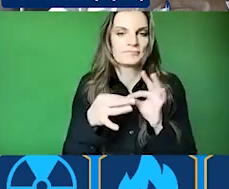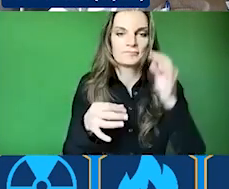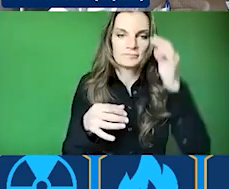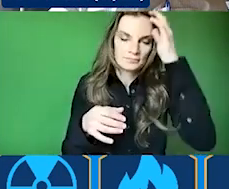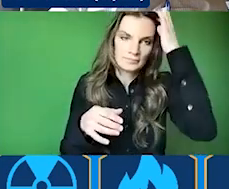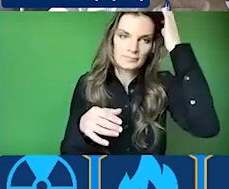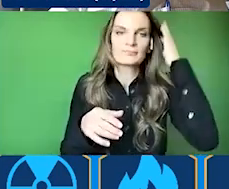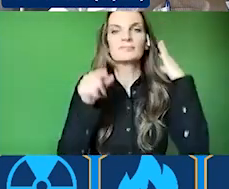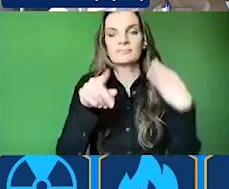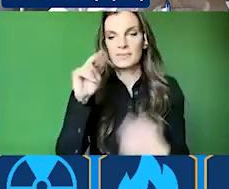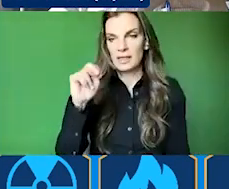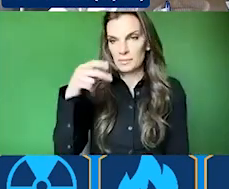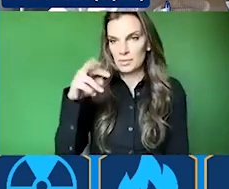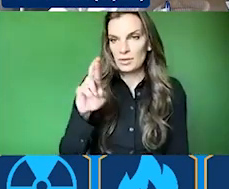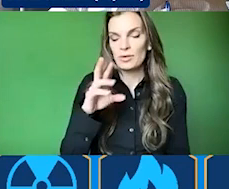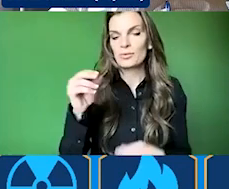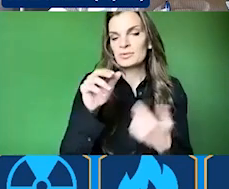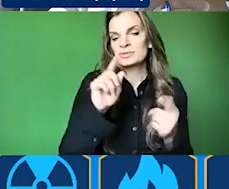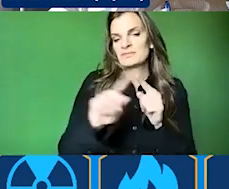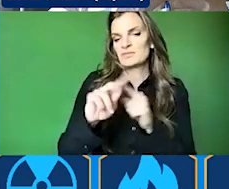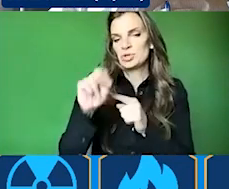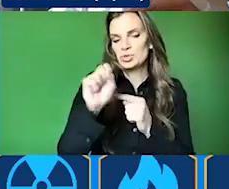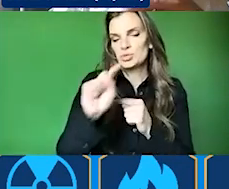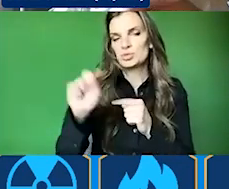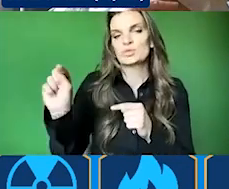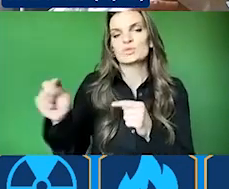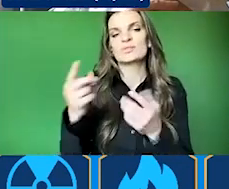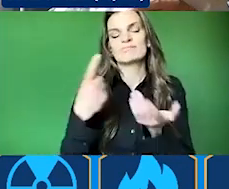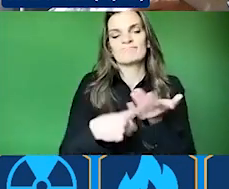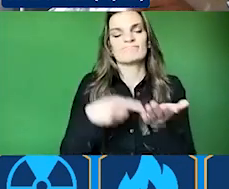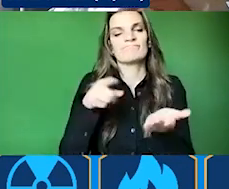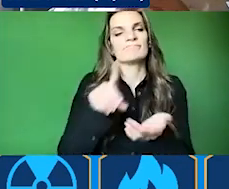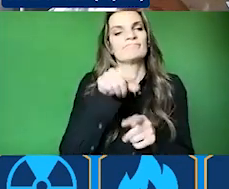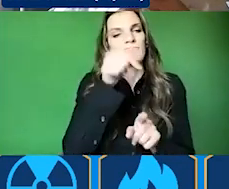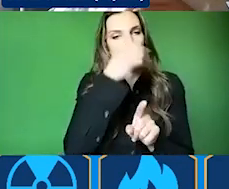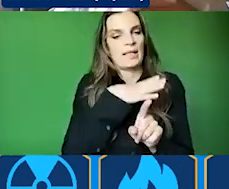NPR and other news outlets where you had a disabled Black man who